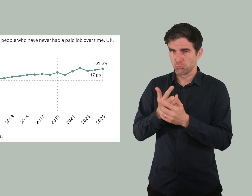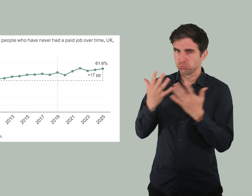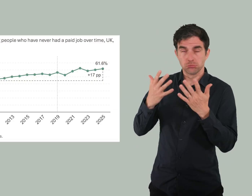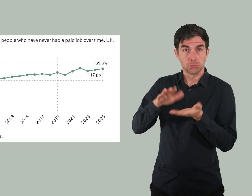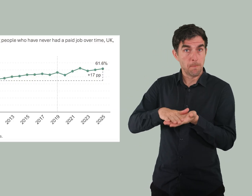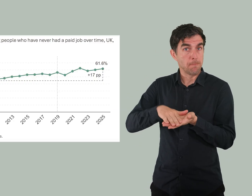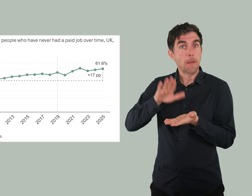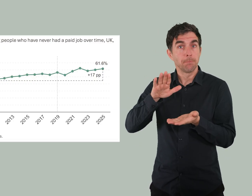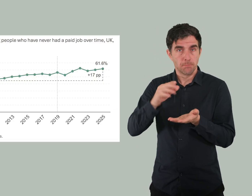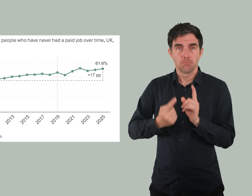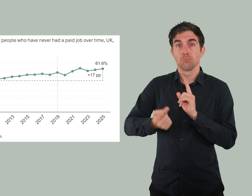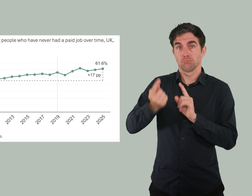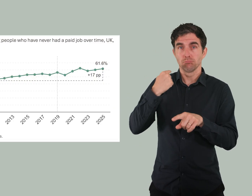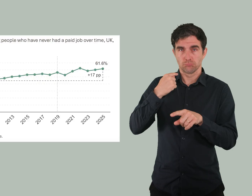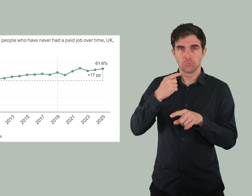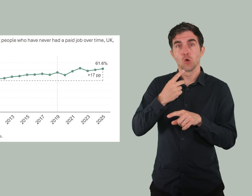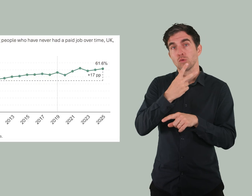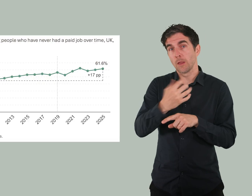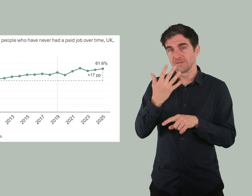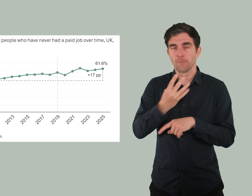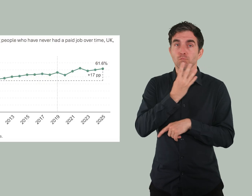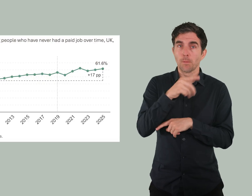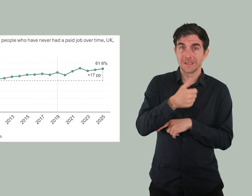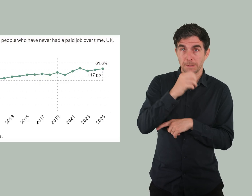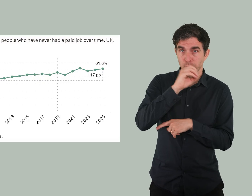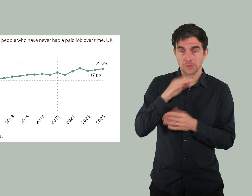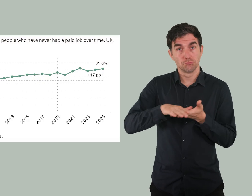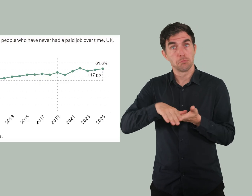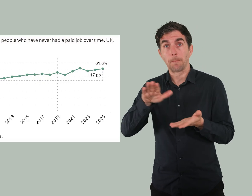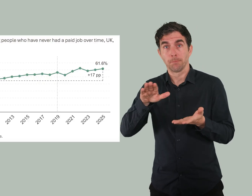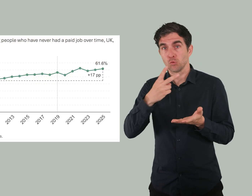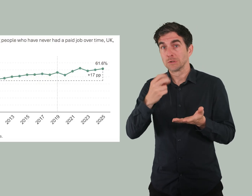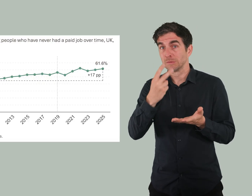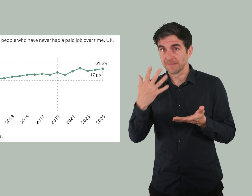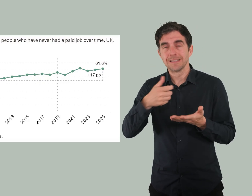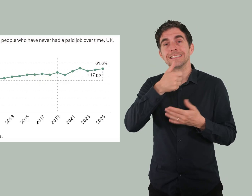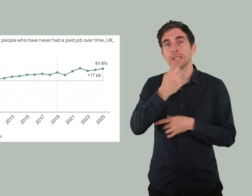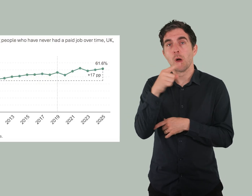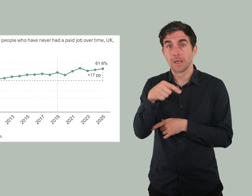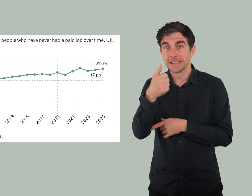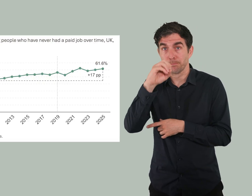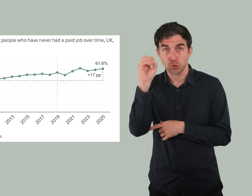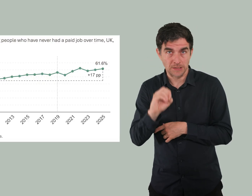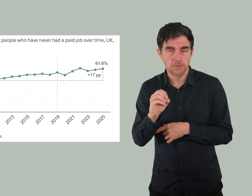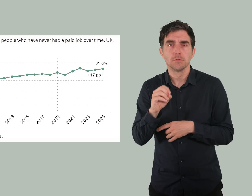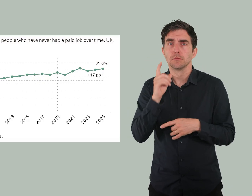The proportion rises from 44.6% in 2005 to 61.6% in 2025,